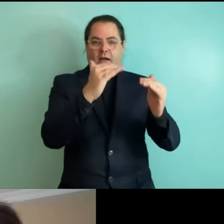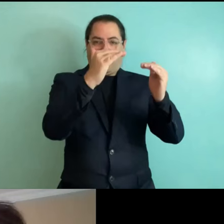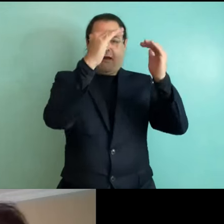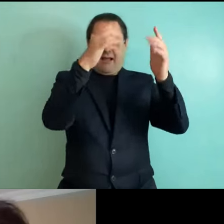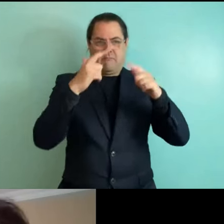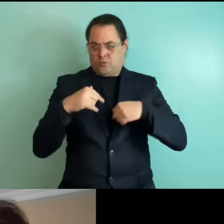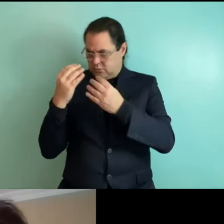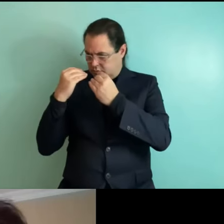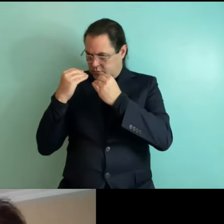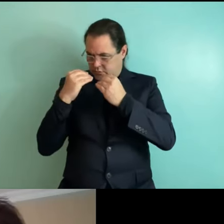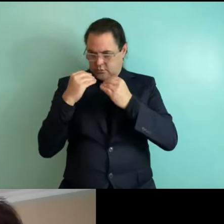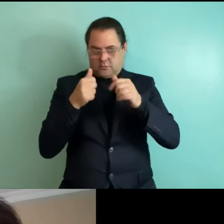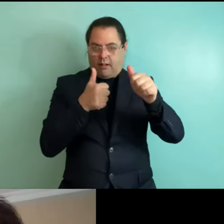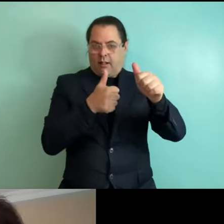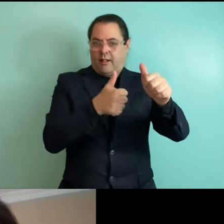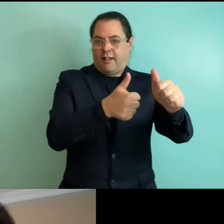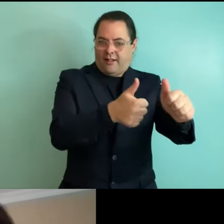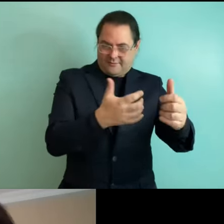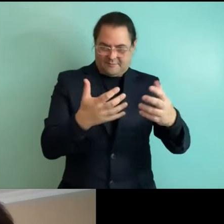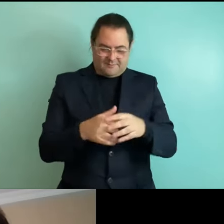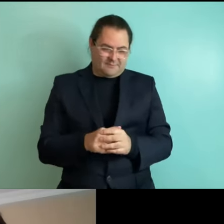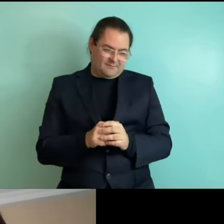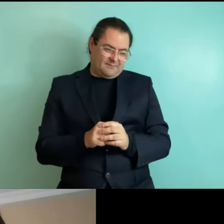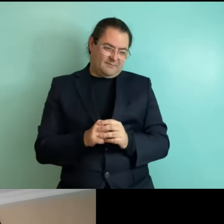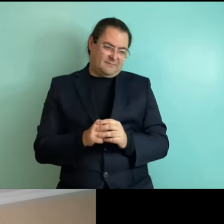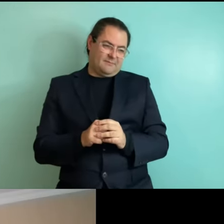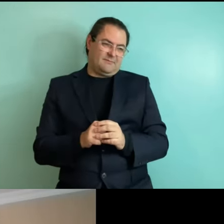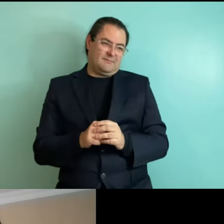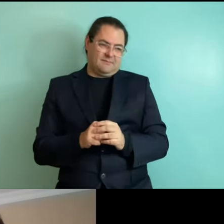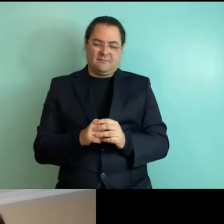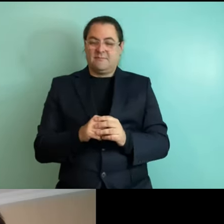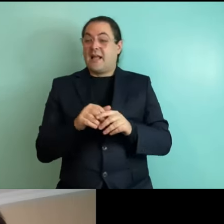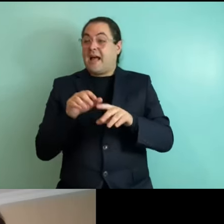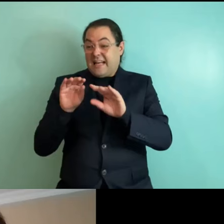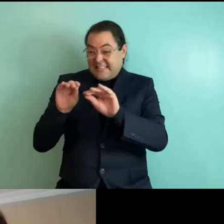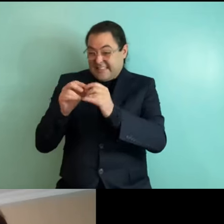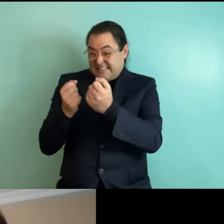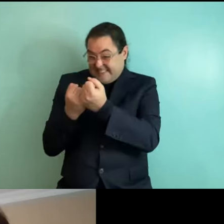they will resume technology get the transformation will imitate it will you look at this pasta